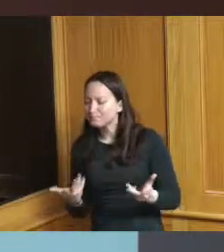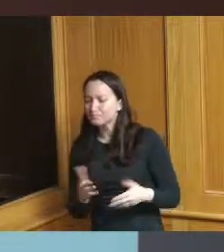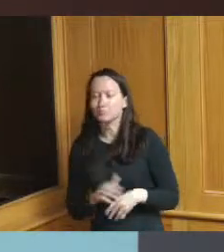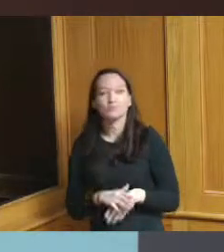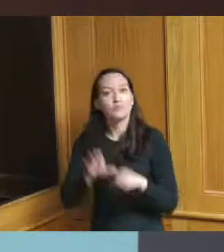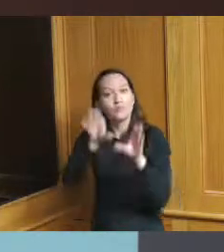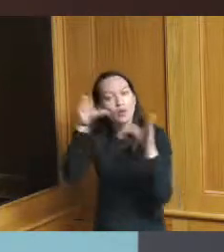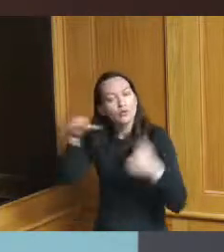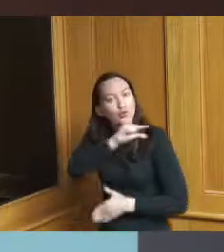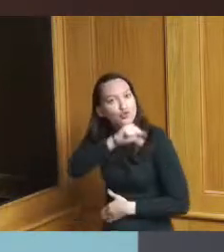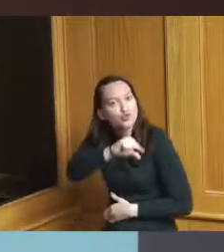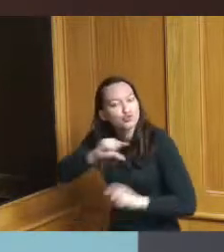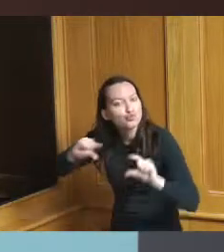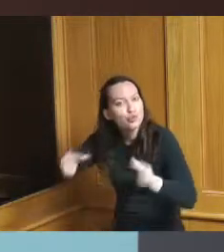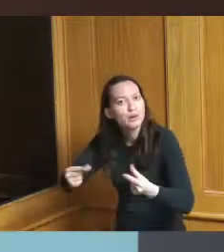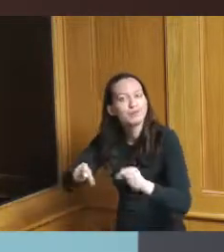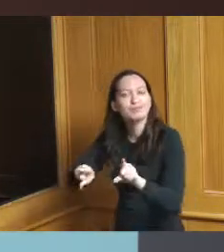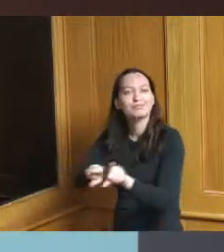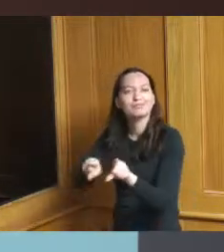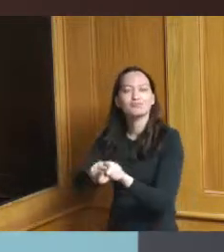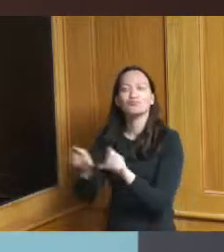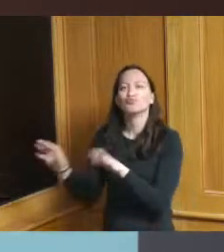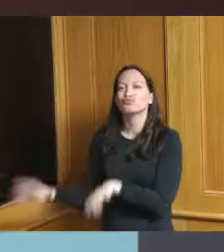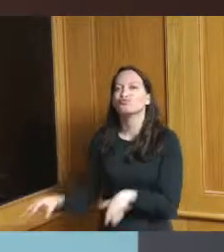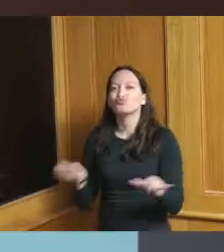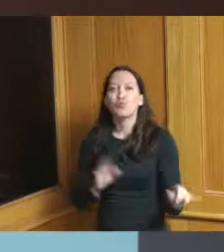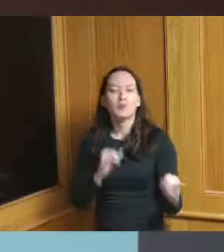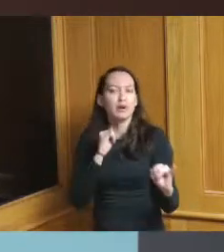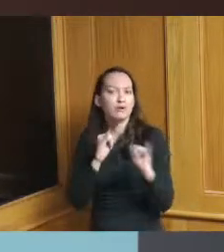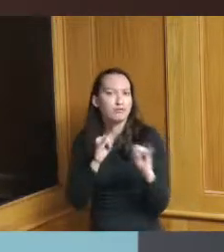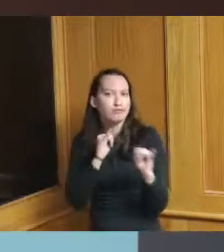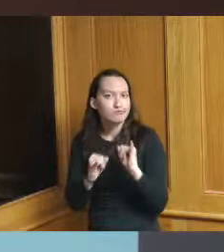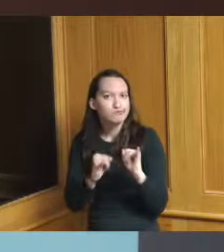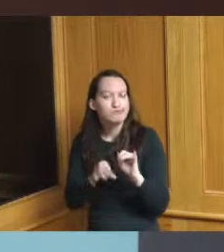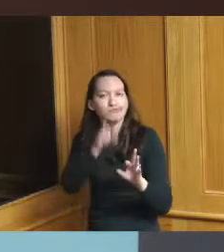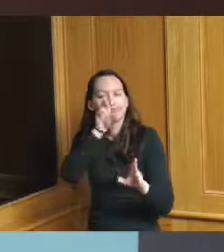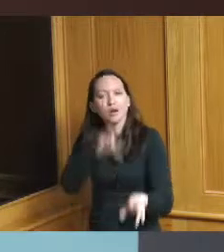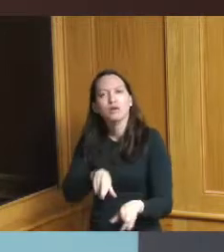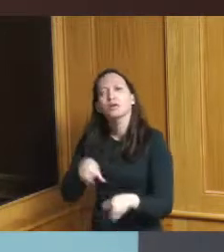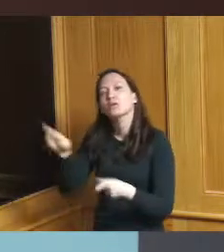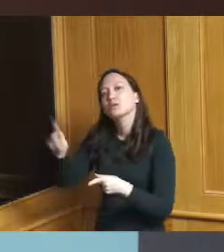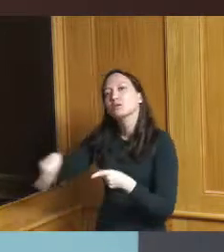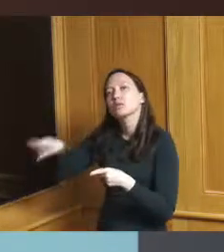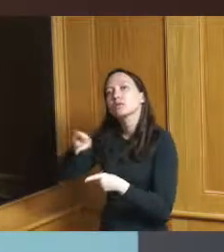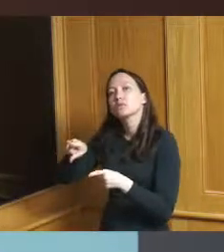groups but also key informant interviews with 13 respondents from the quantitative research